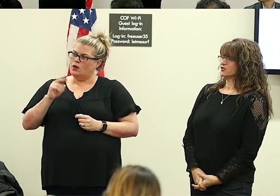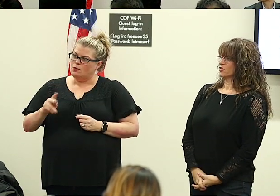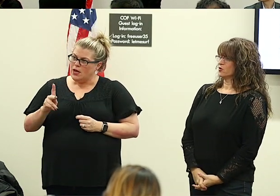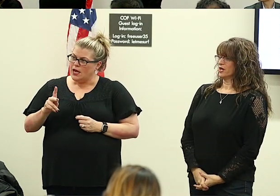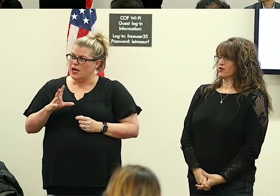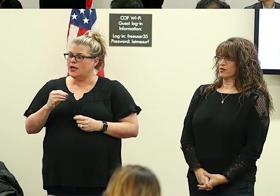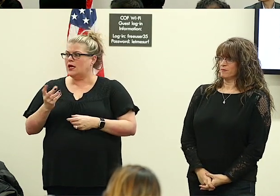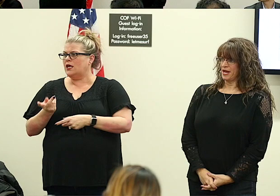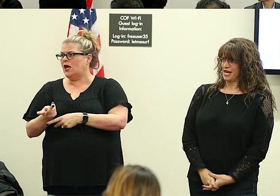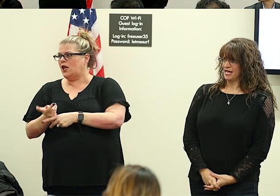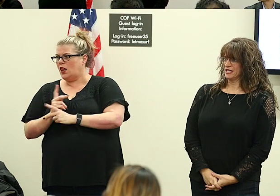so we go to the bank